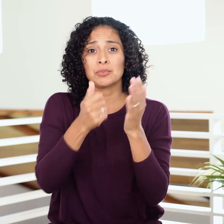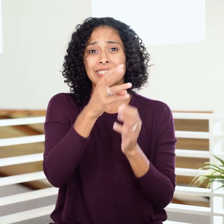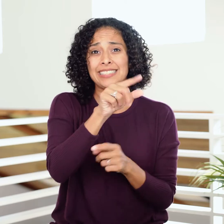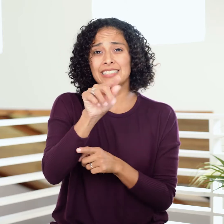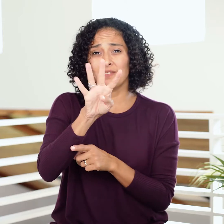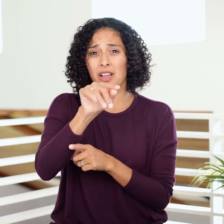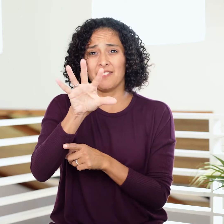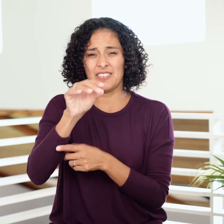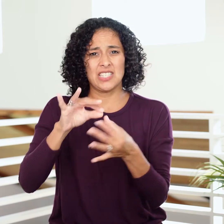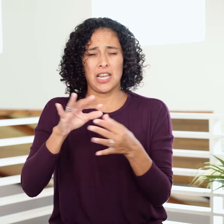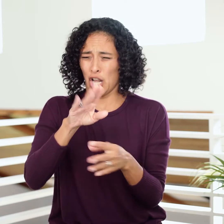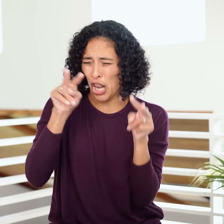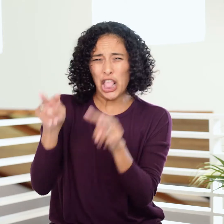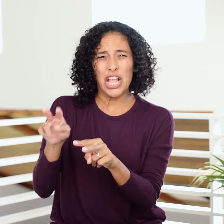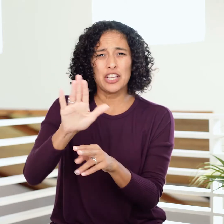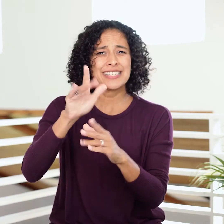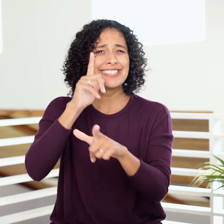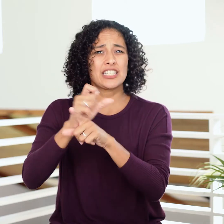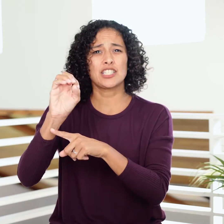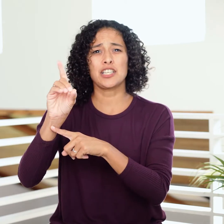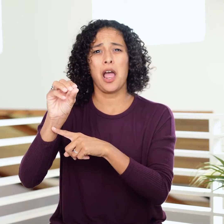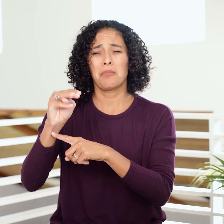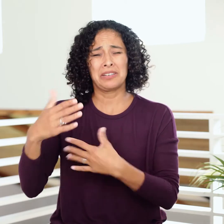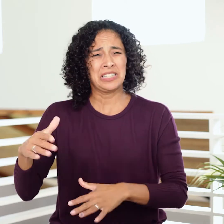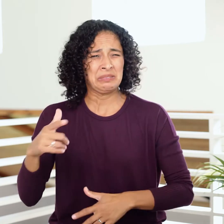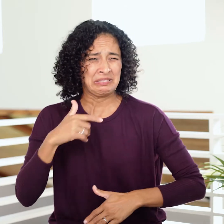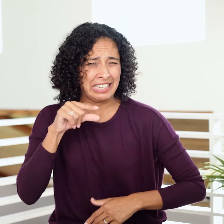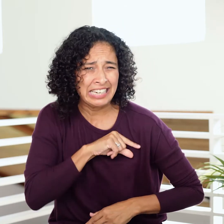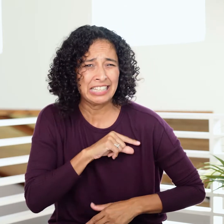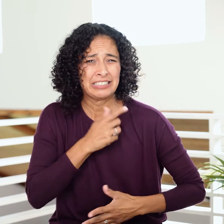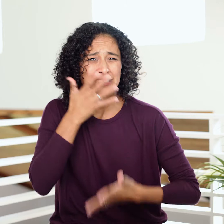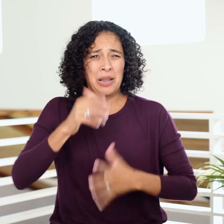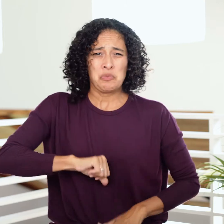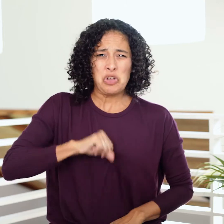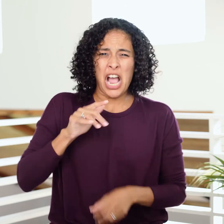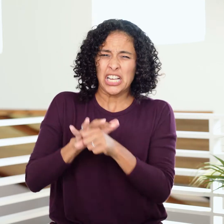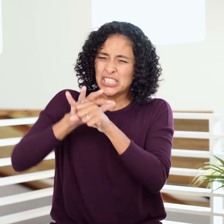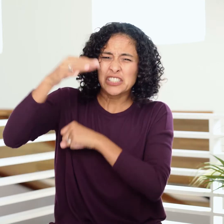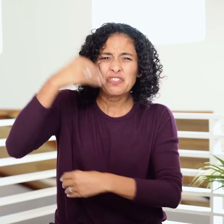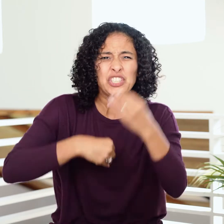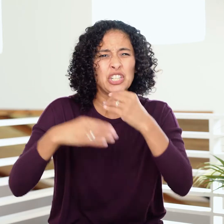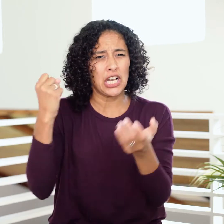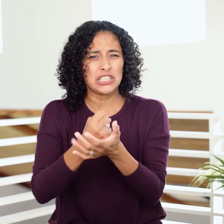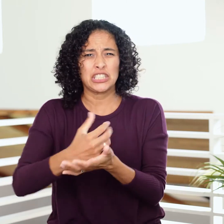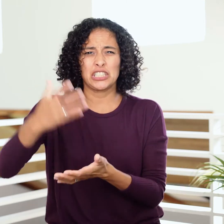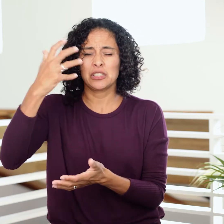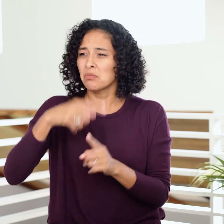Ezekiel 16:49-50 says, “Behold, this was the guilt of your sister Sodom: she and her daughters had pride, excess of food, and prosperous ease,